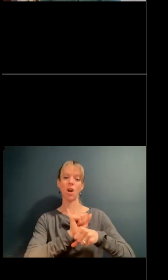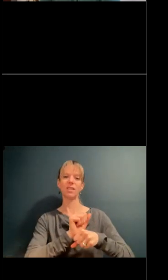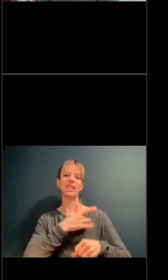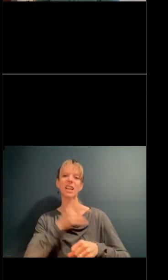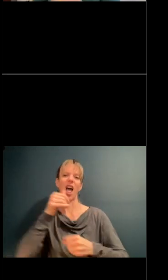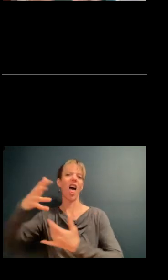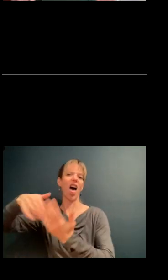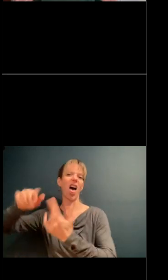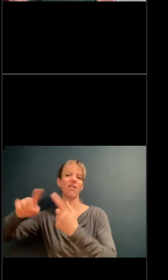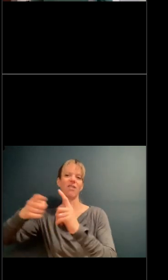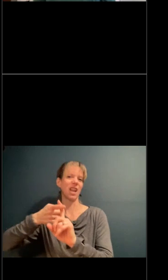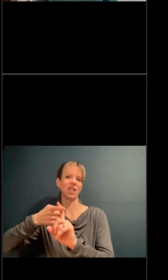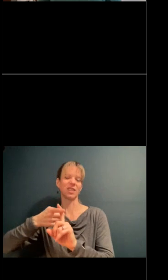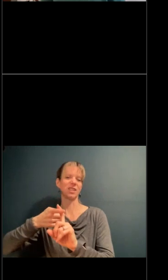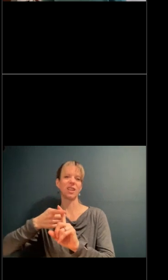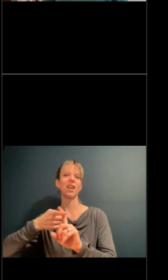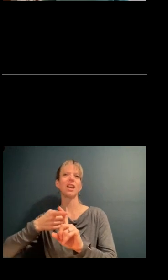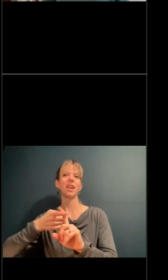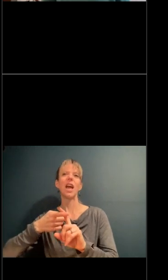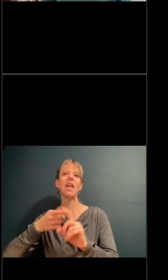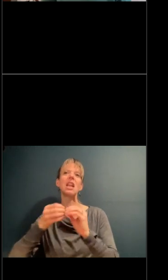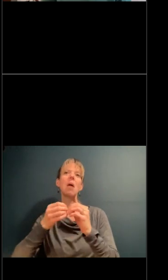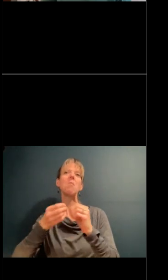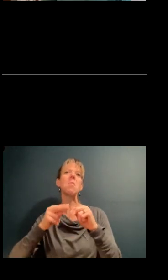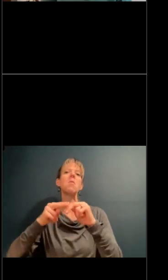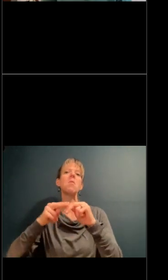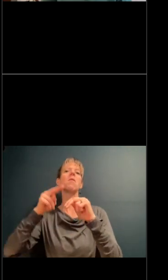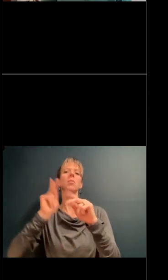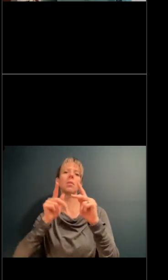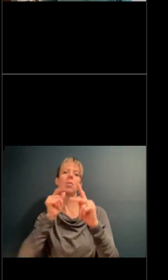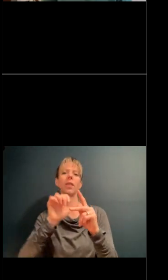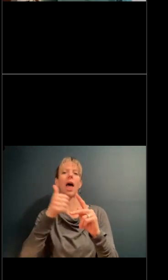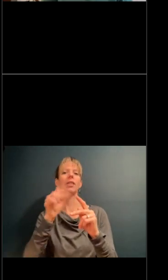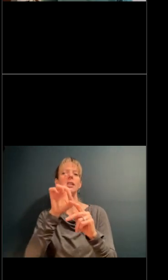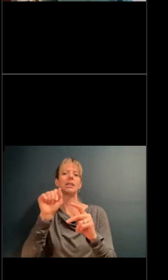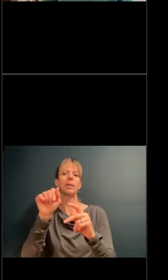and the numbers are a little better in other certain disability areas or groups.